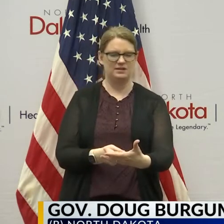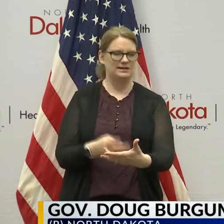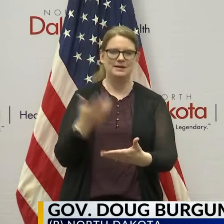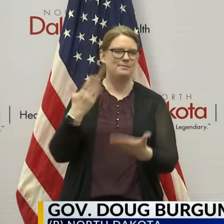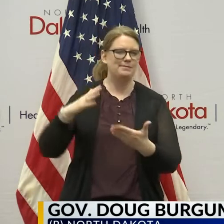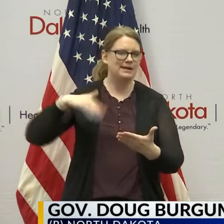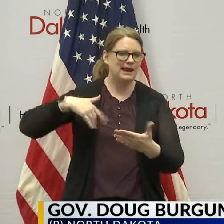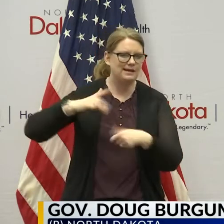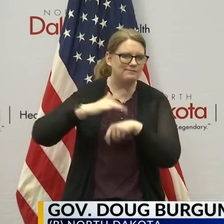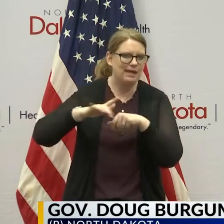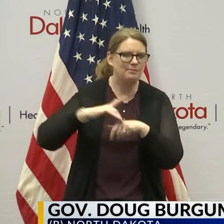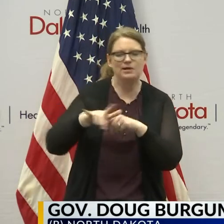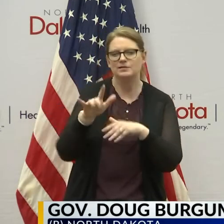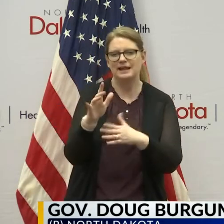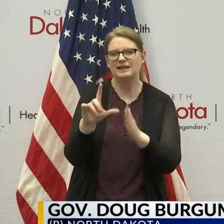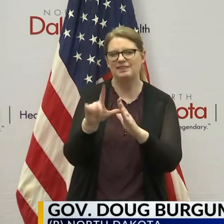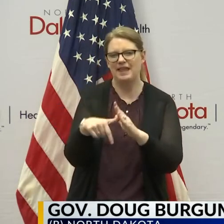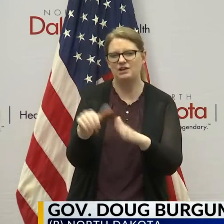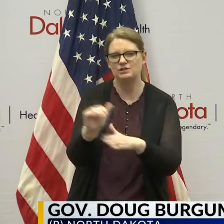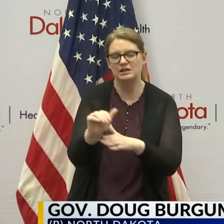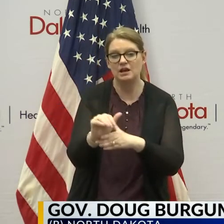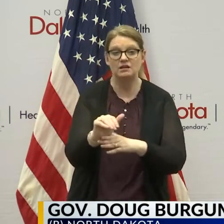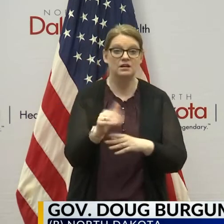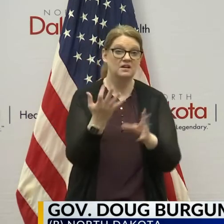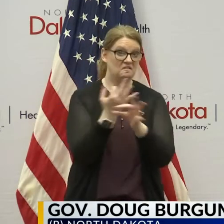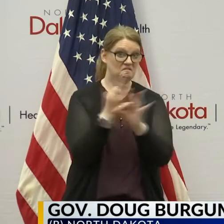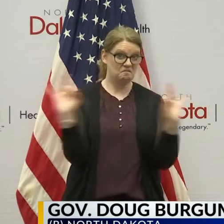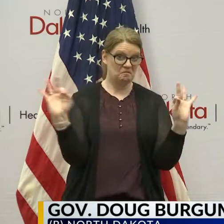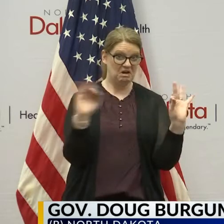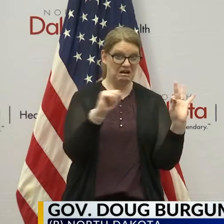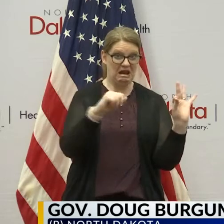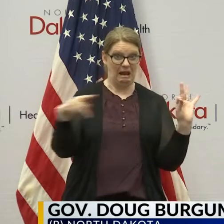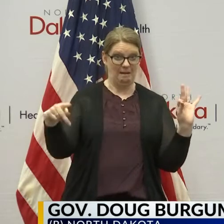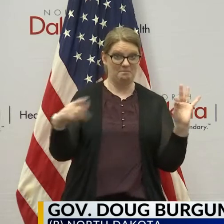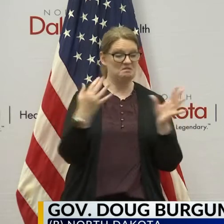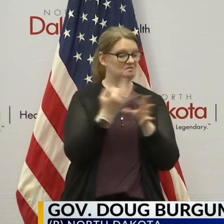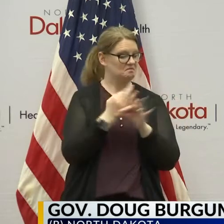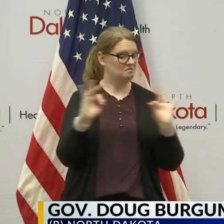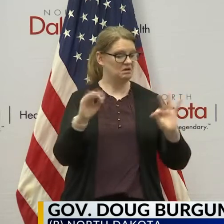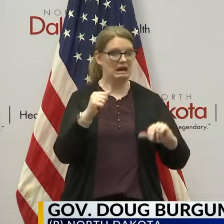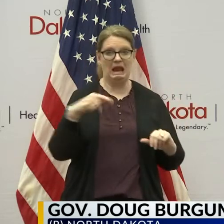TIME IT IS APPROVED TO THE TIME IT IS AVAILABLE SO IF YOU ARE POLLING UP YOUR MOBILE DEVICE